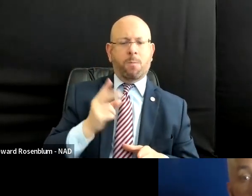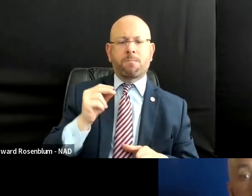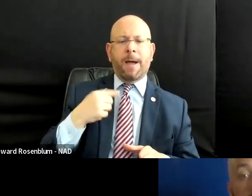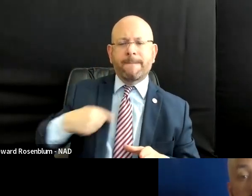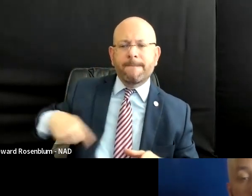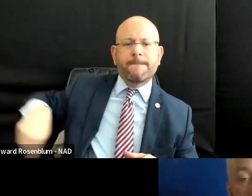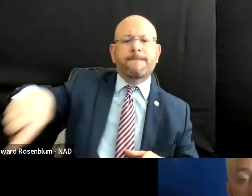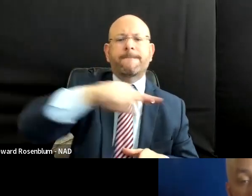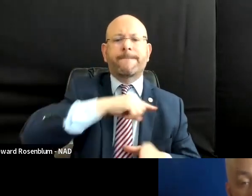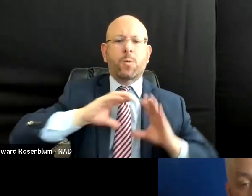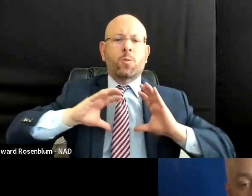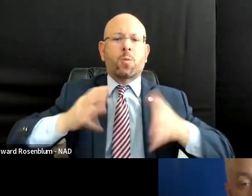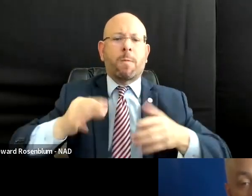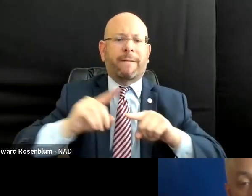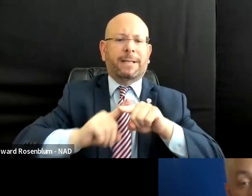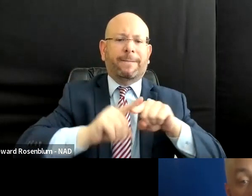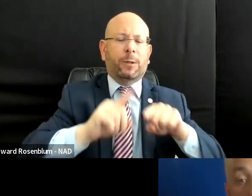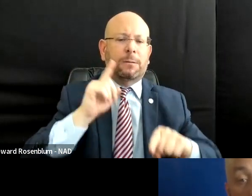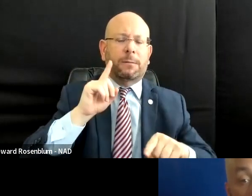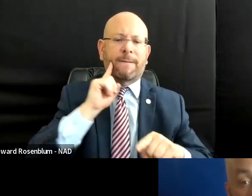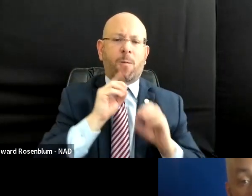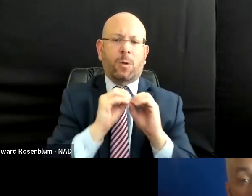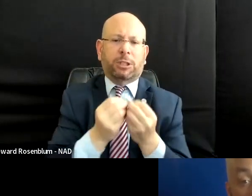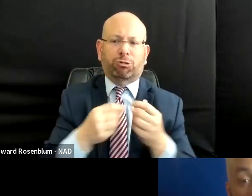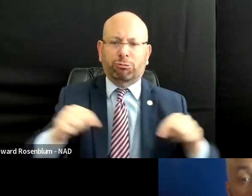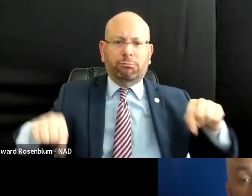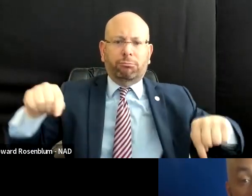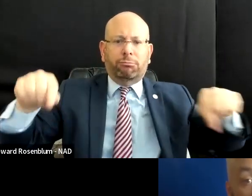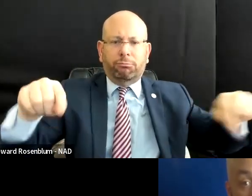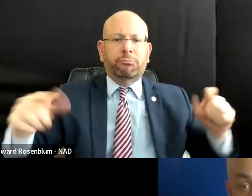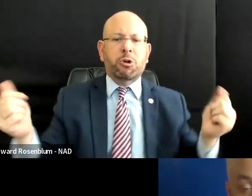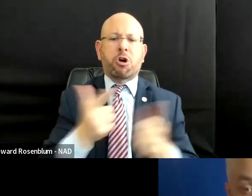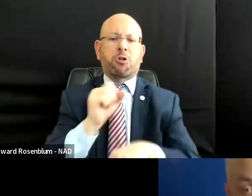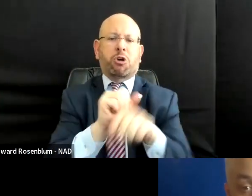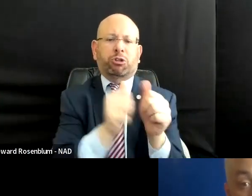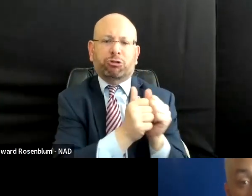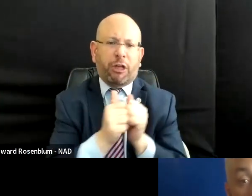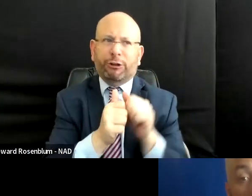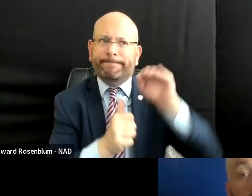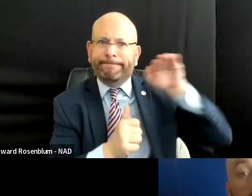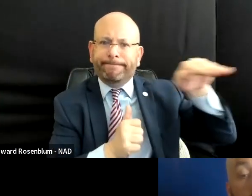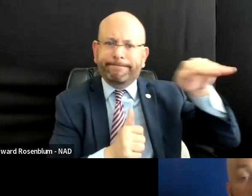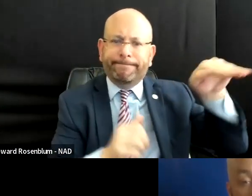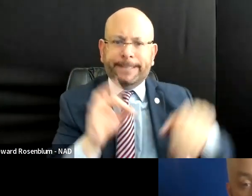change the policies in order to change the law. Often times we have to be the person reminding them,